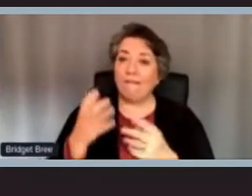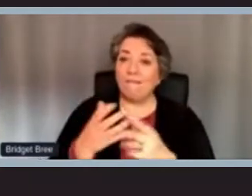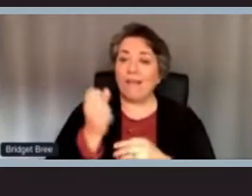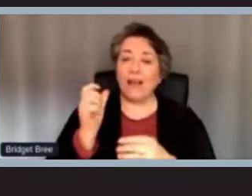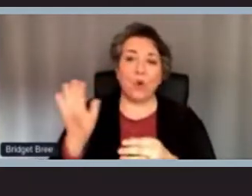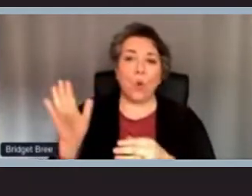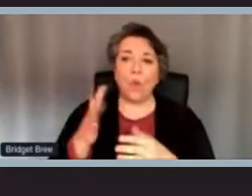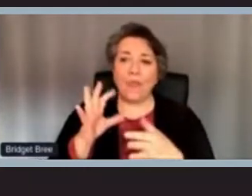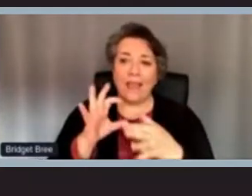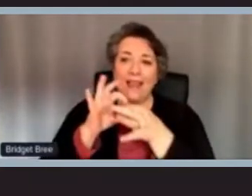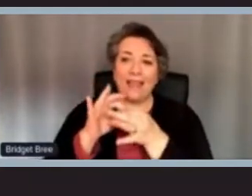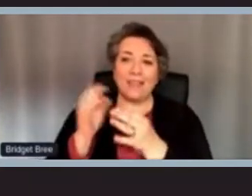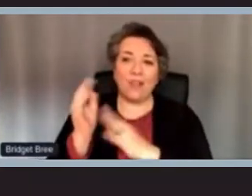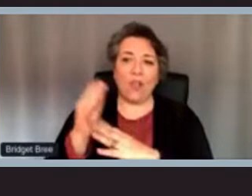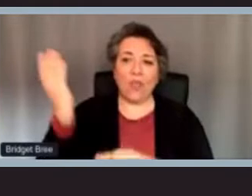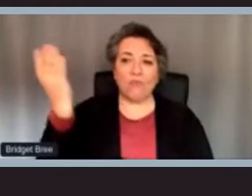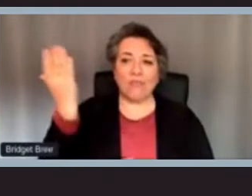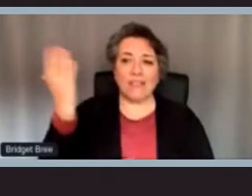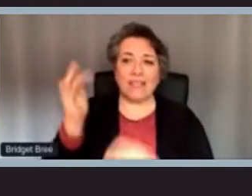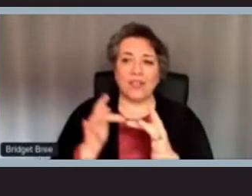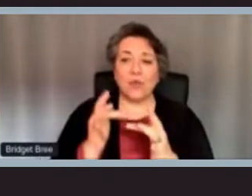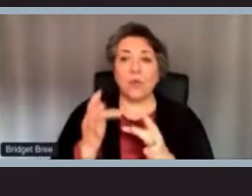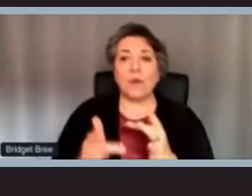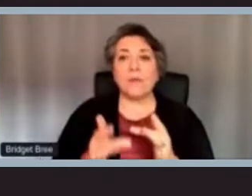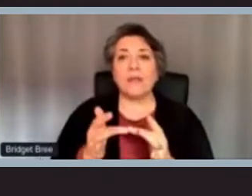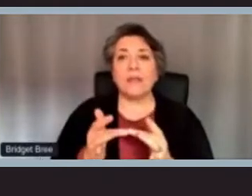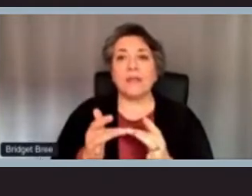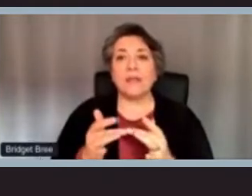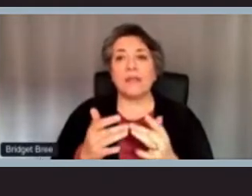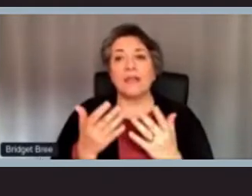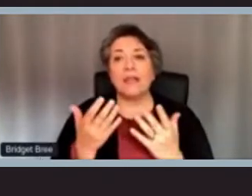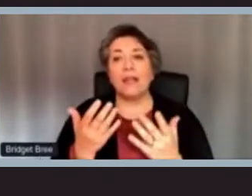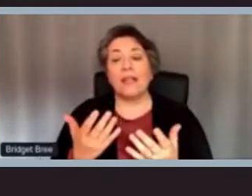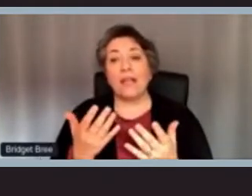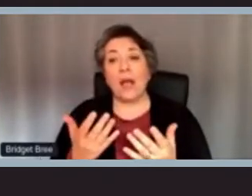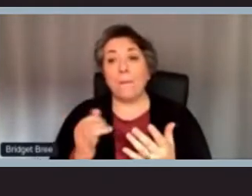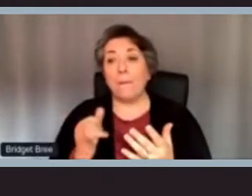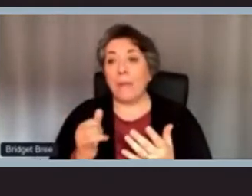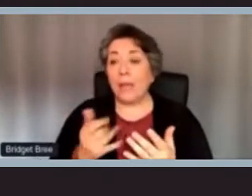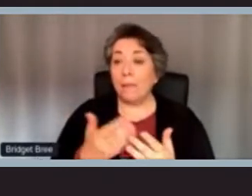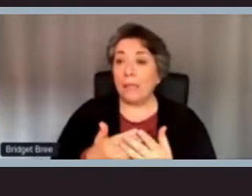Now just in case you didn't find anything that we covered so far of interest, I'm going